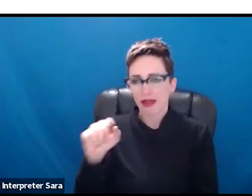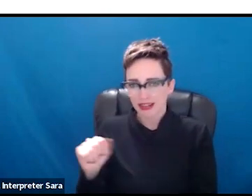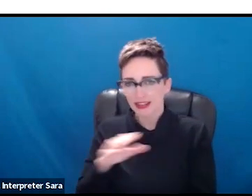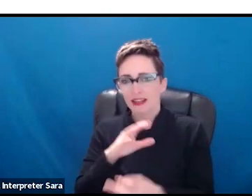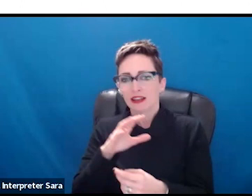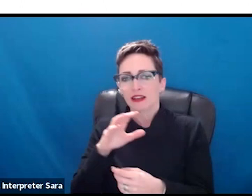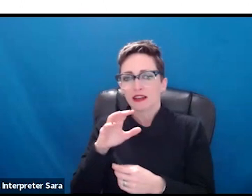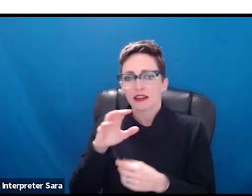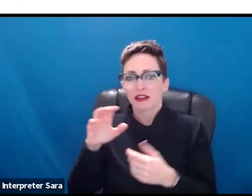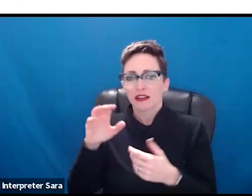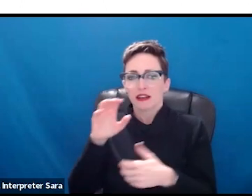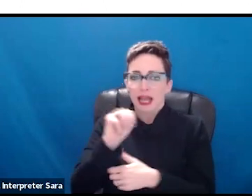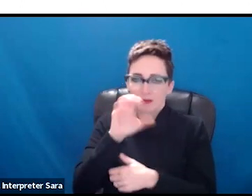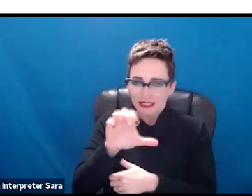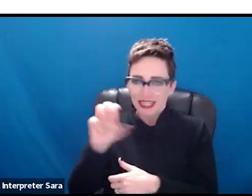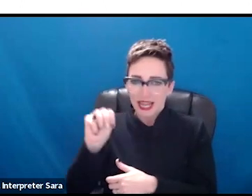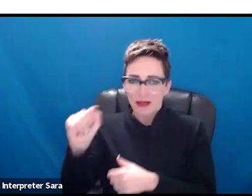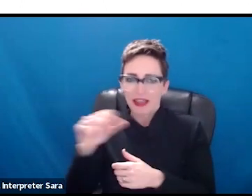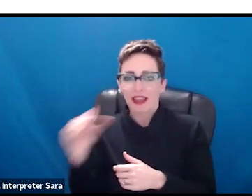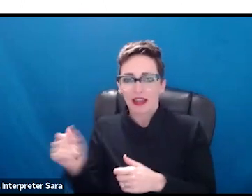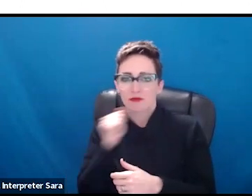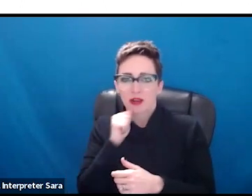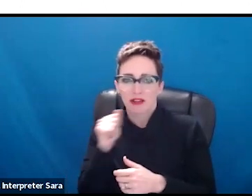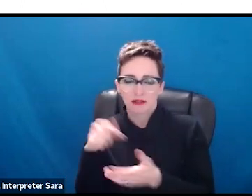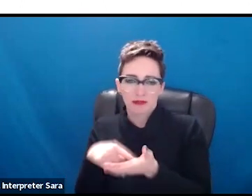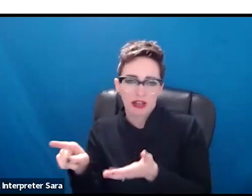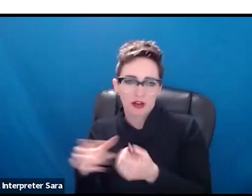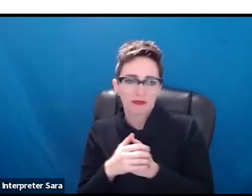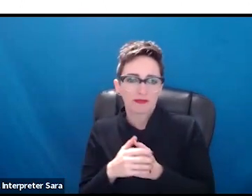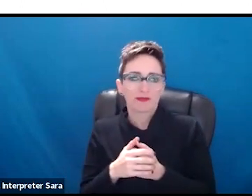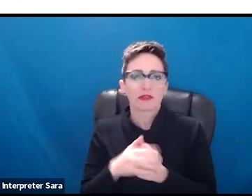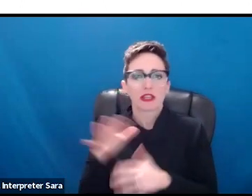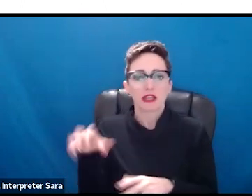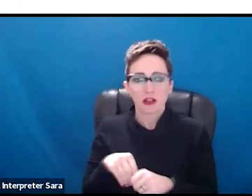Trying to make sure that parity is done, trying to make sure that telehealth is continued.